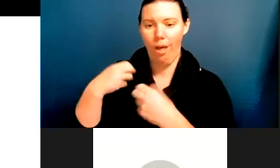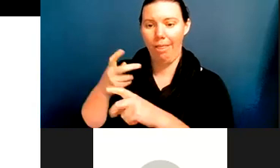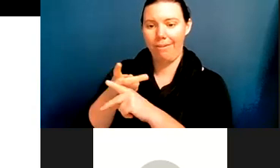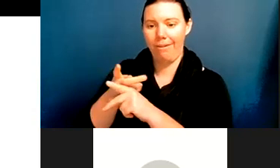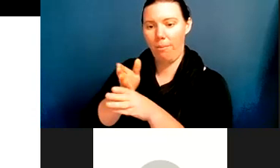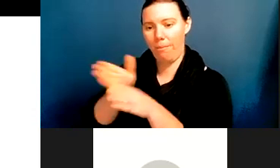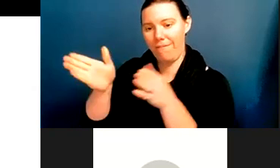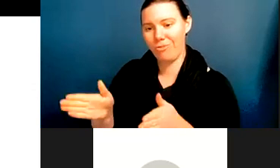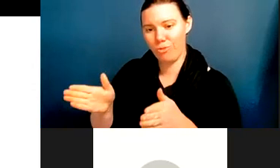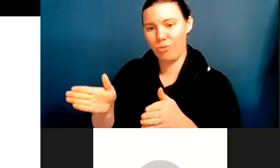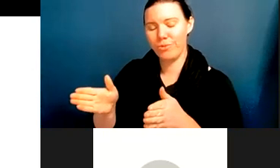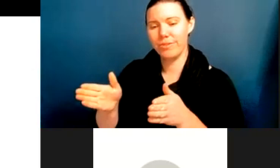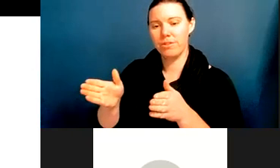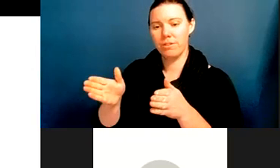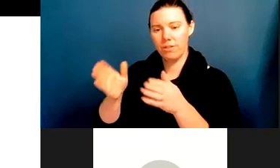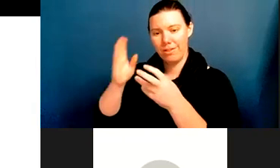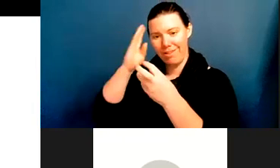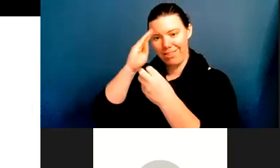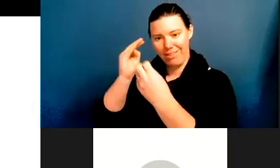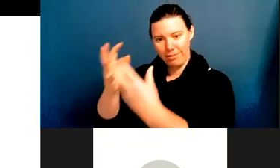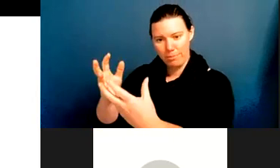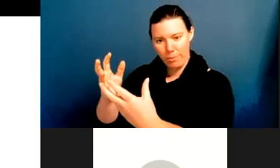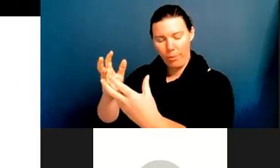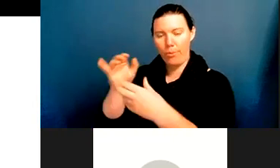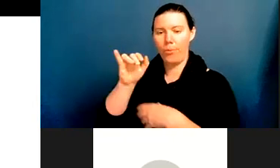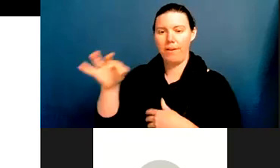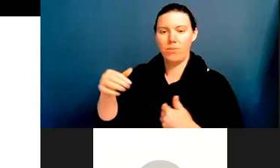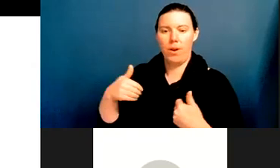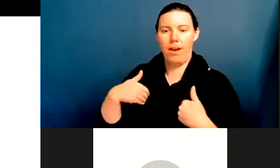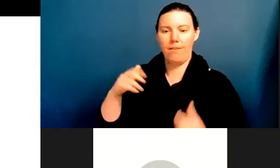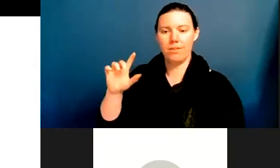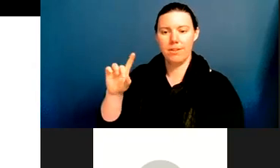that you have a disability, so they understand better,